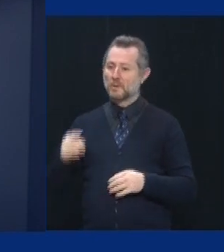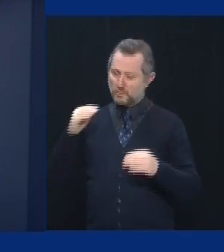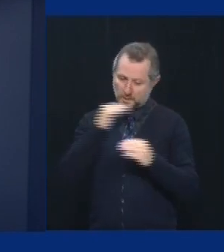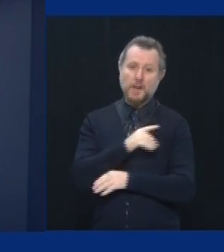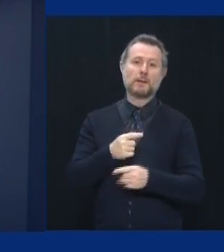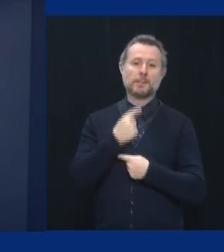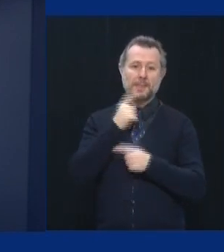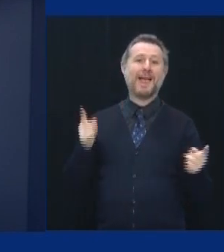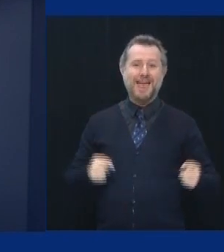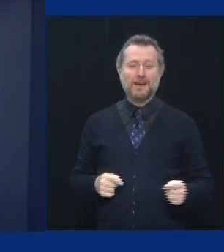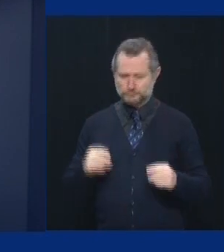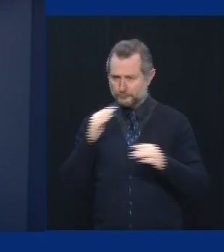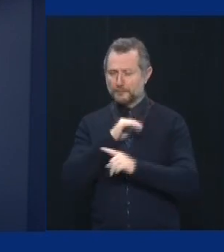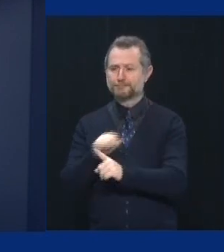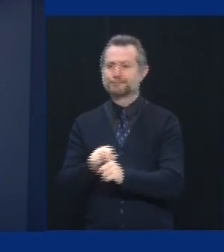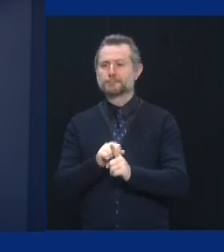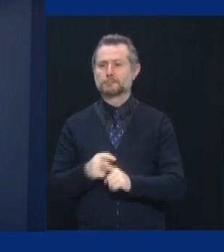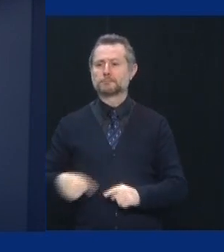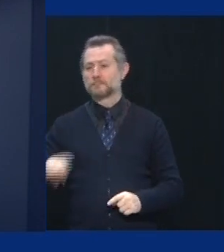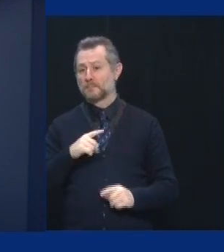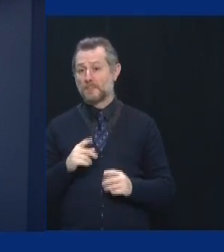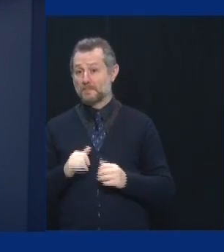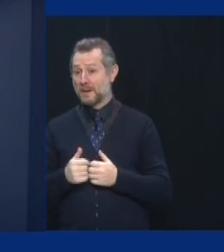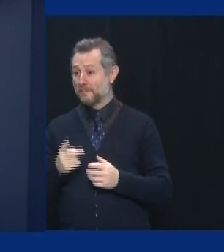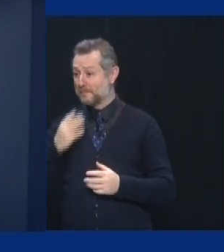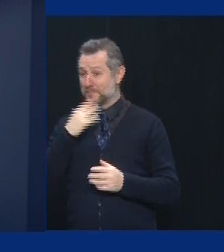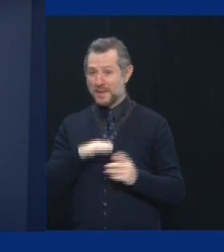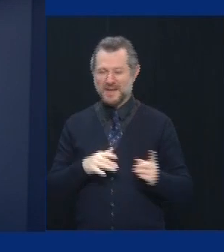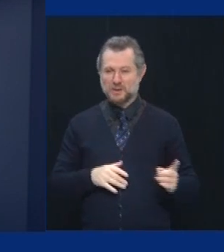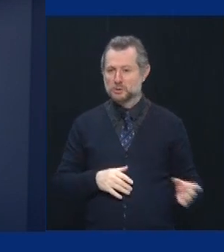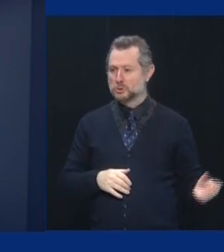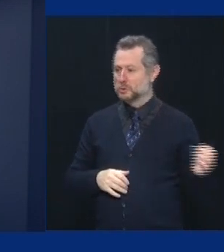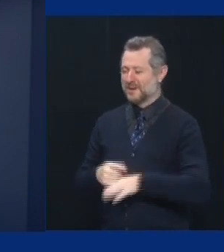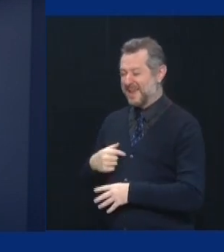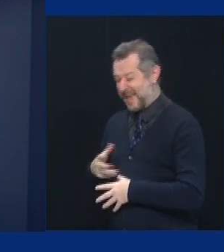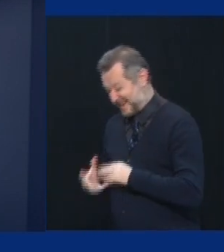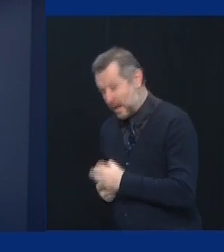YOU ACTUALLY INCREASED THE DAMAGE AND ANXIETY BY LYING TO THE AMERICAN PEOPLE ABOUT WHAT